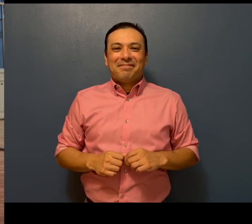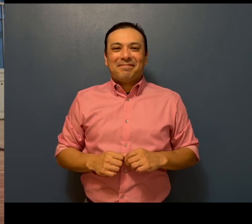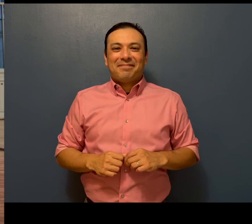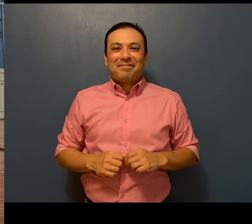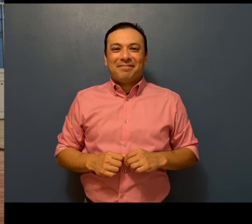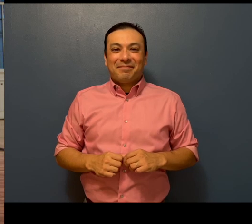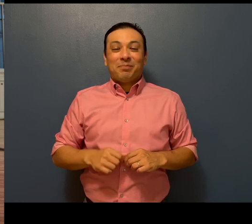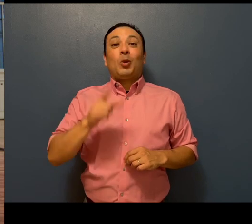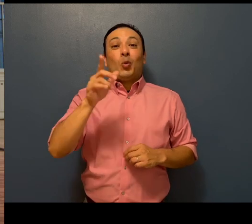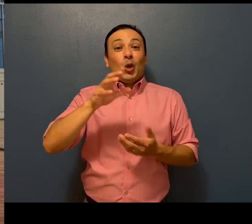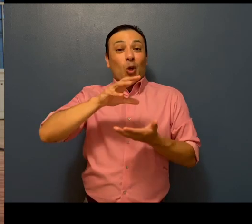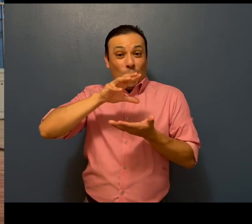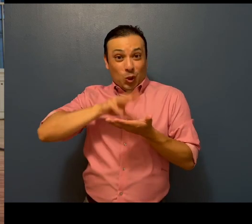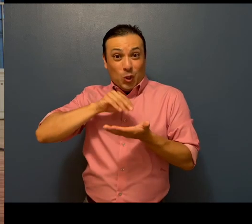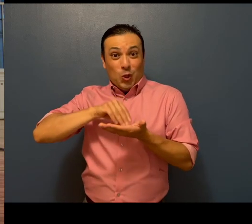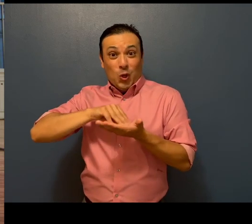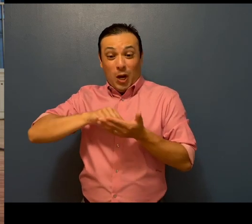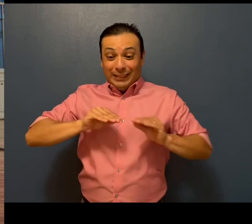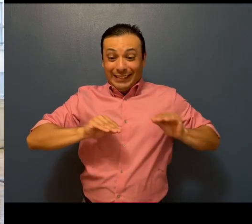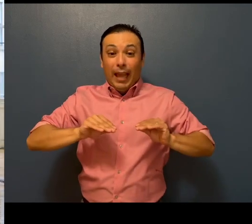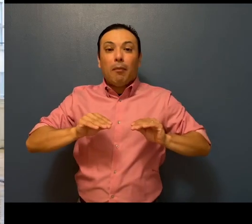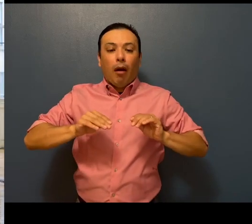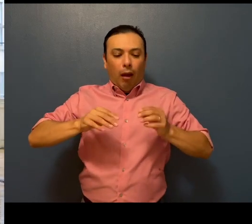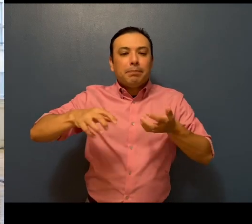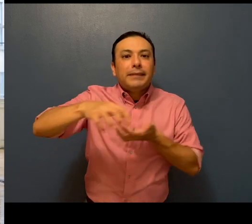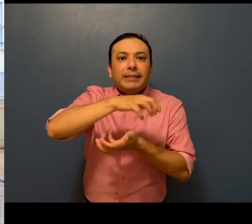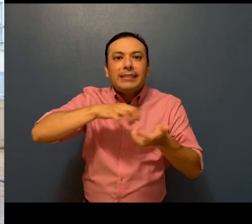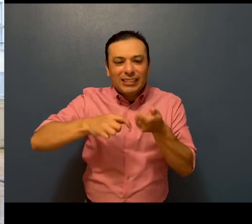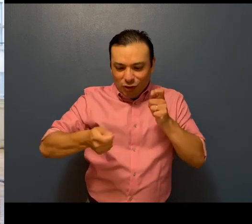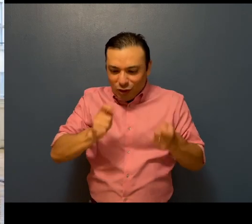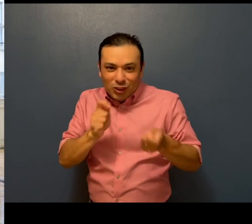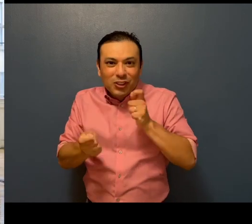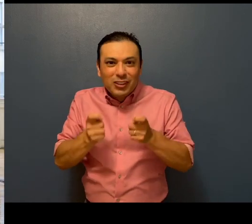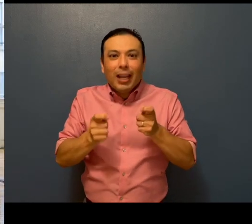We will do all these steps in different orders and piece them together to make a choreographed sequence.